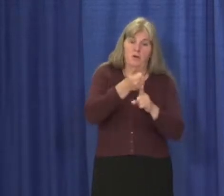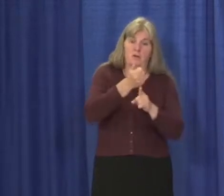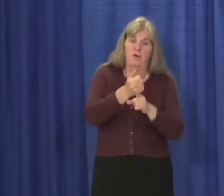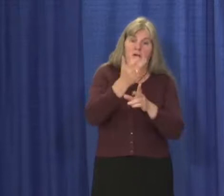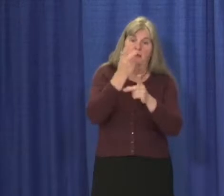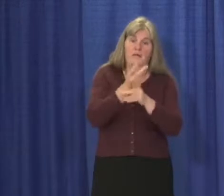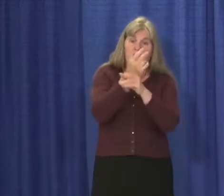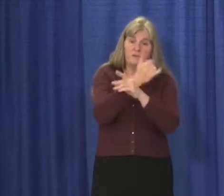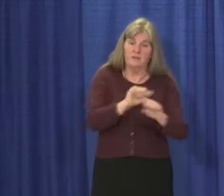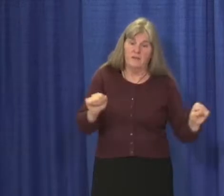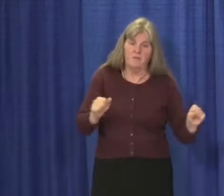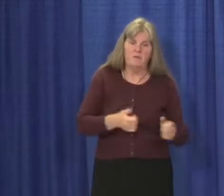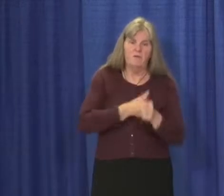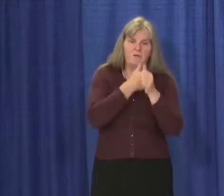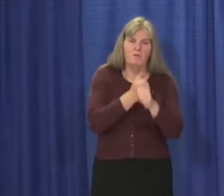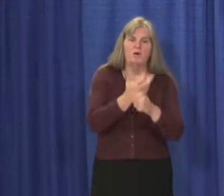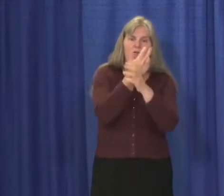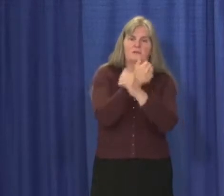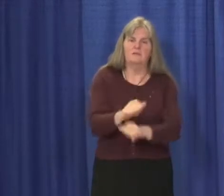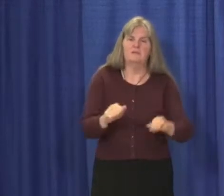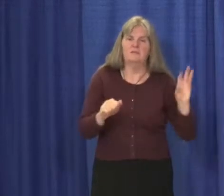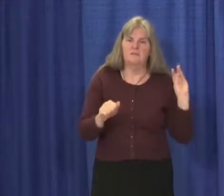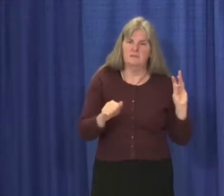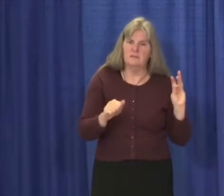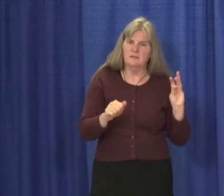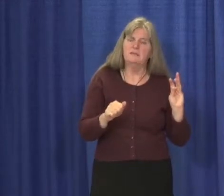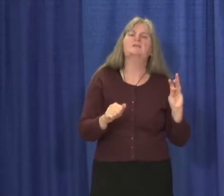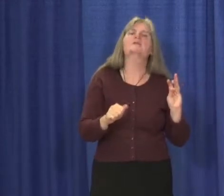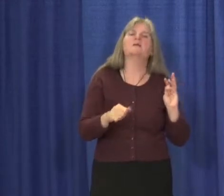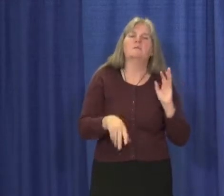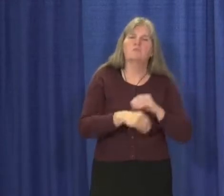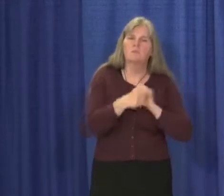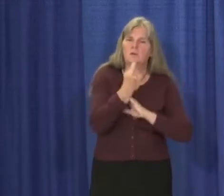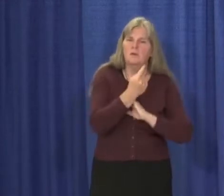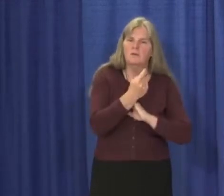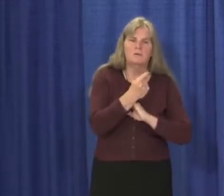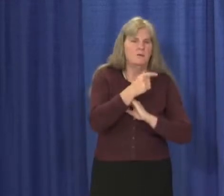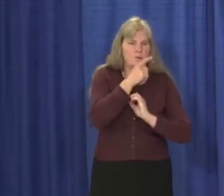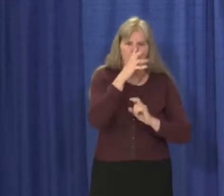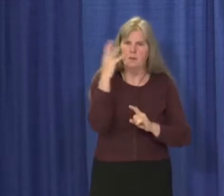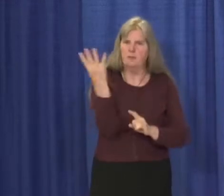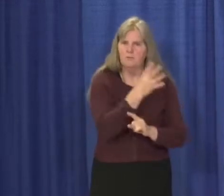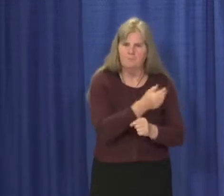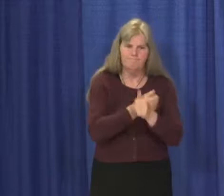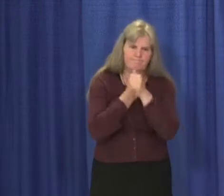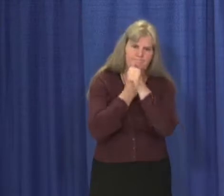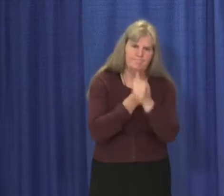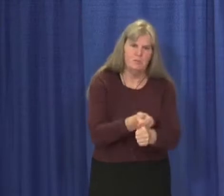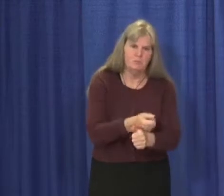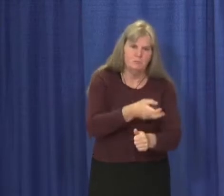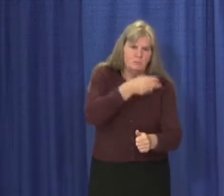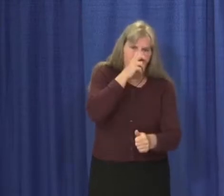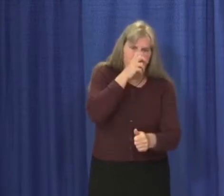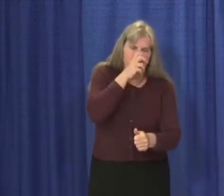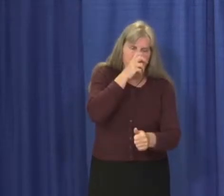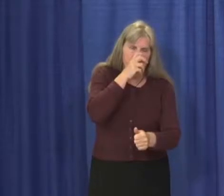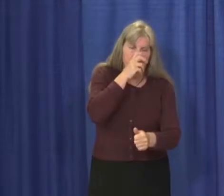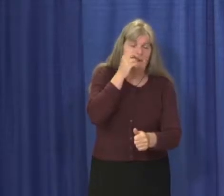public health measures closely and without room for error. If you are unvaccinated it is